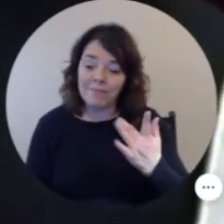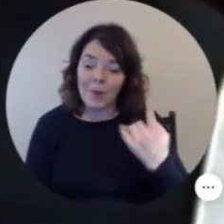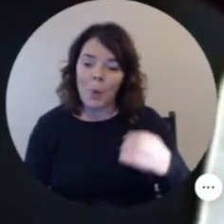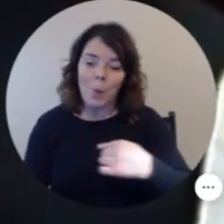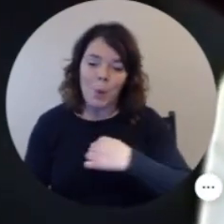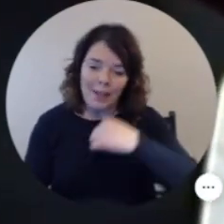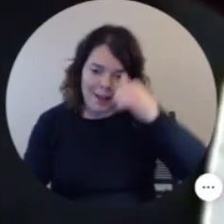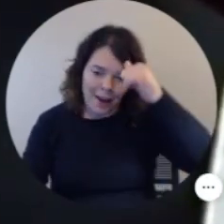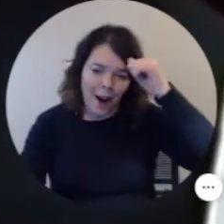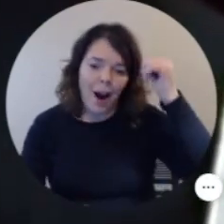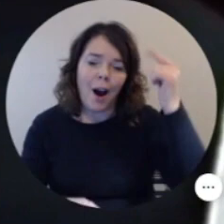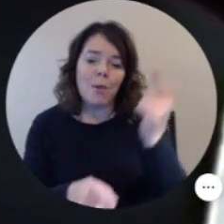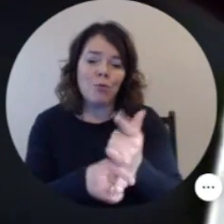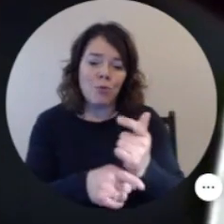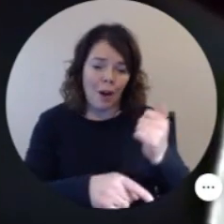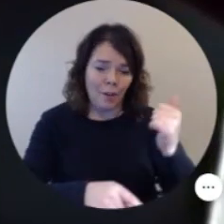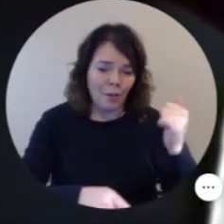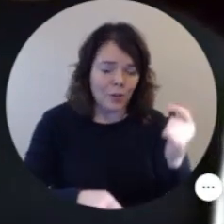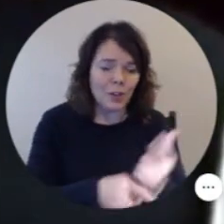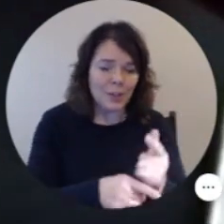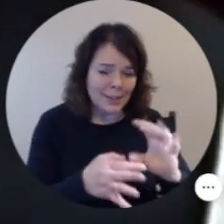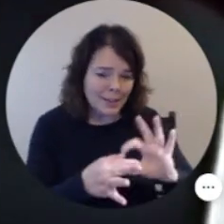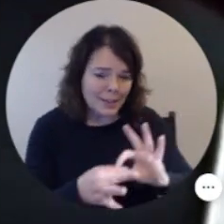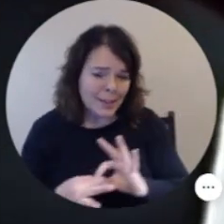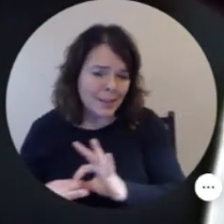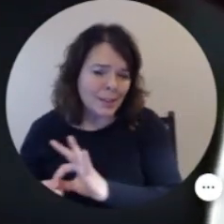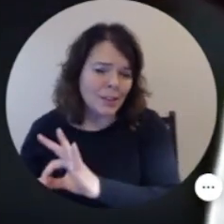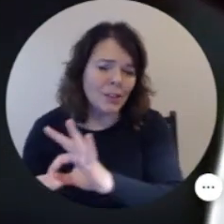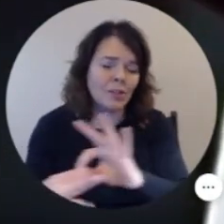For we are brothers and sisters